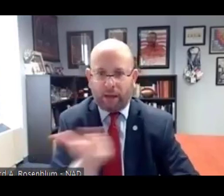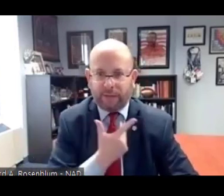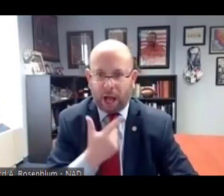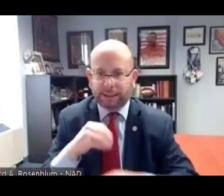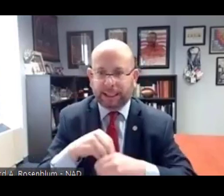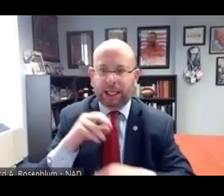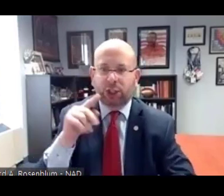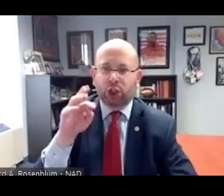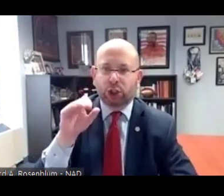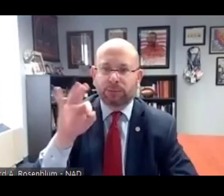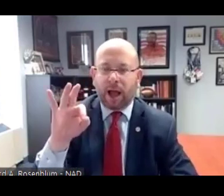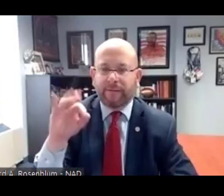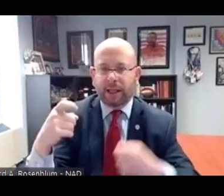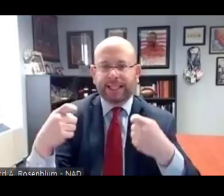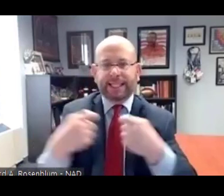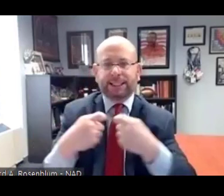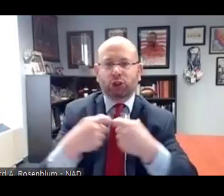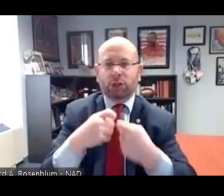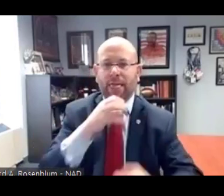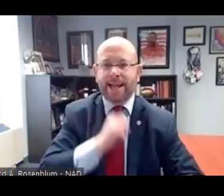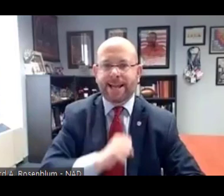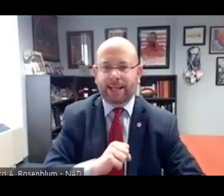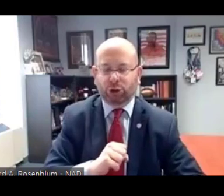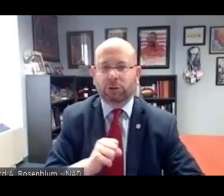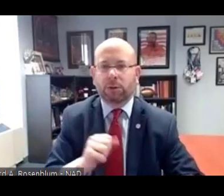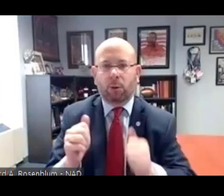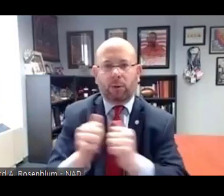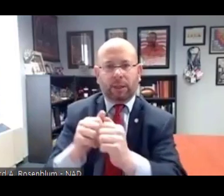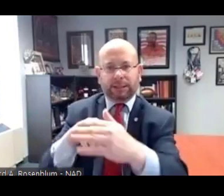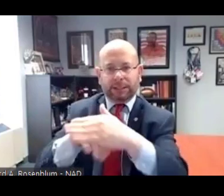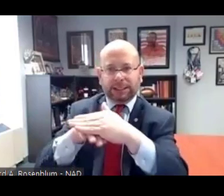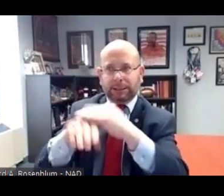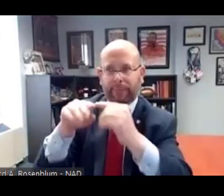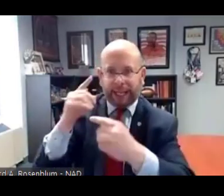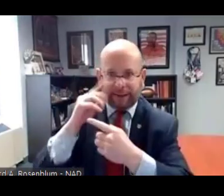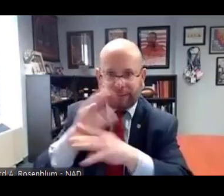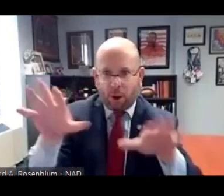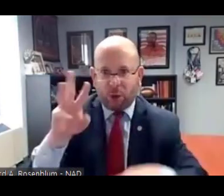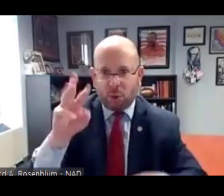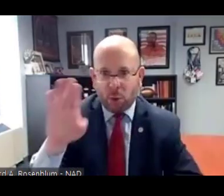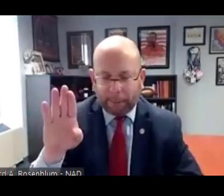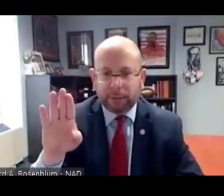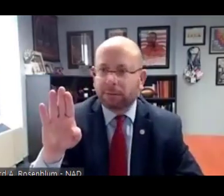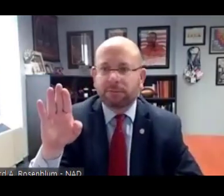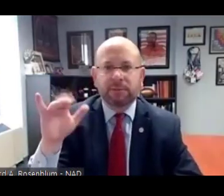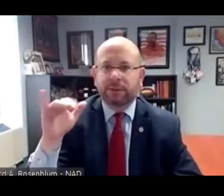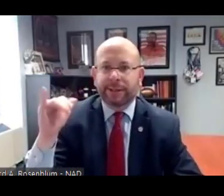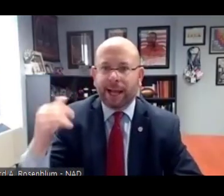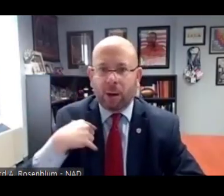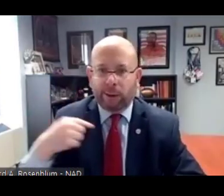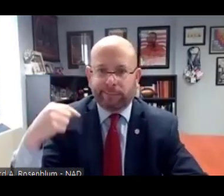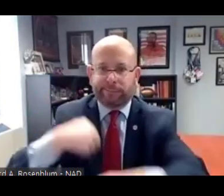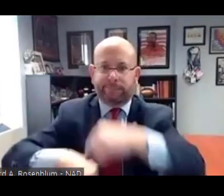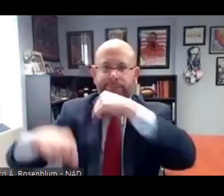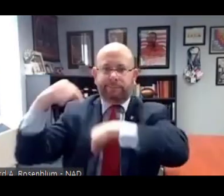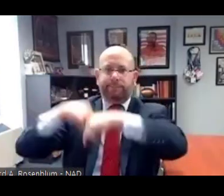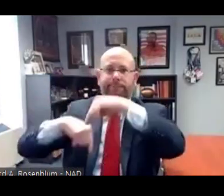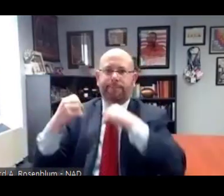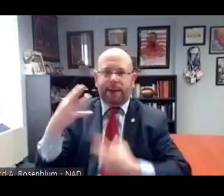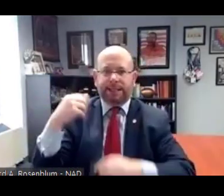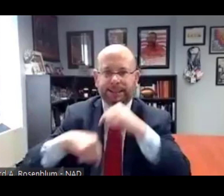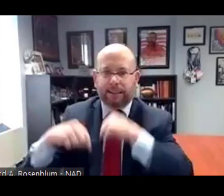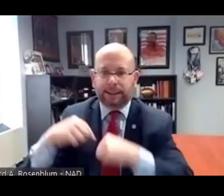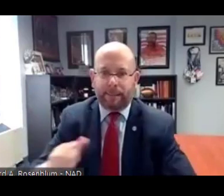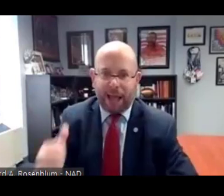devastated any progress that we have gained in terms of the electronic age, for access to the web.